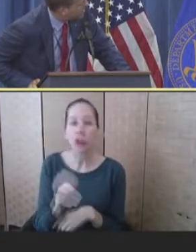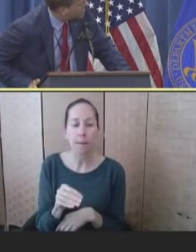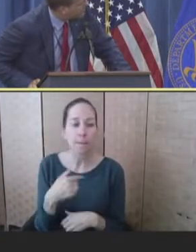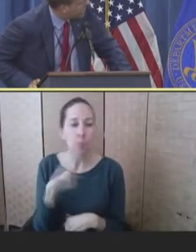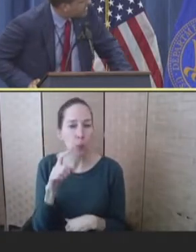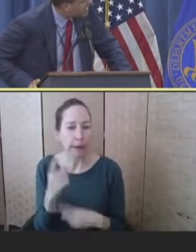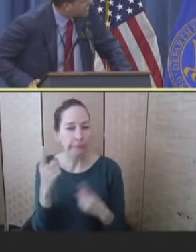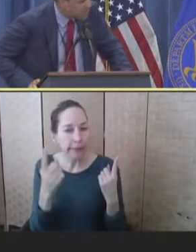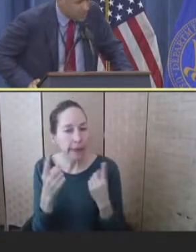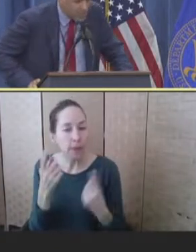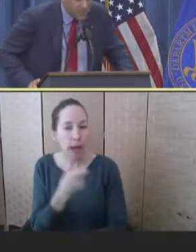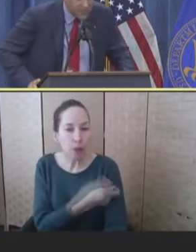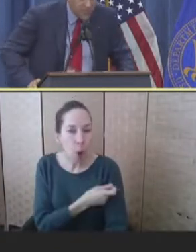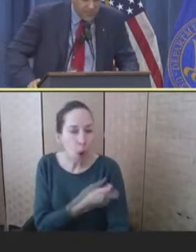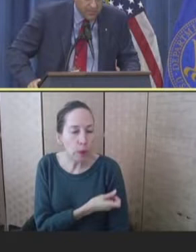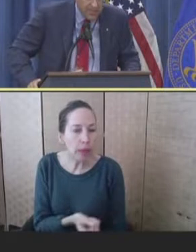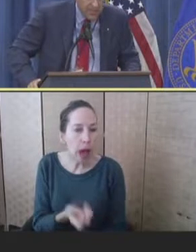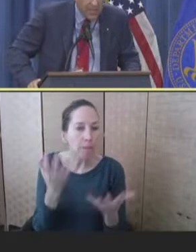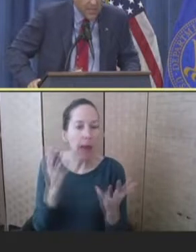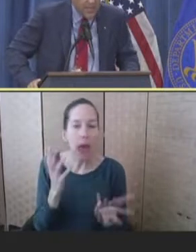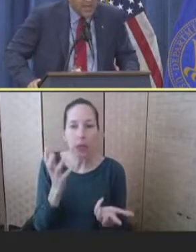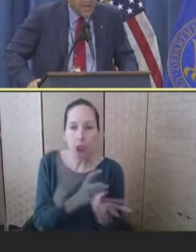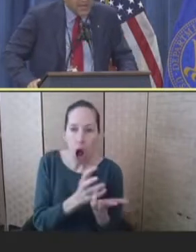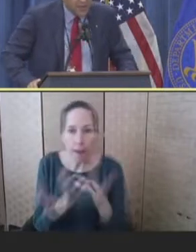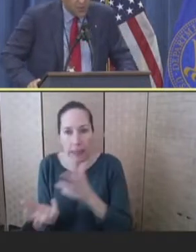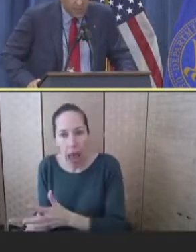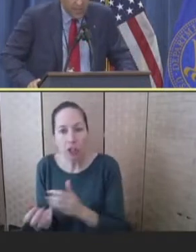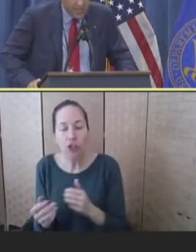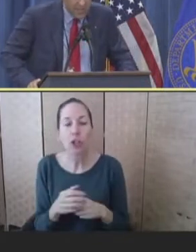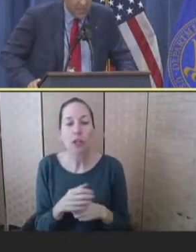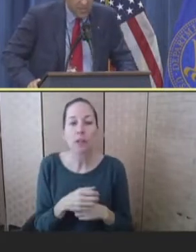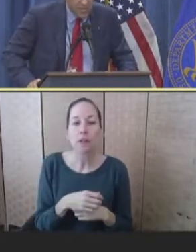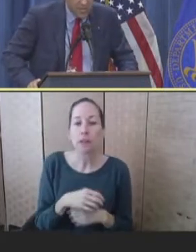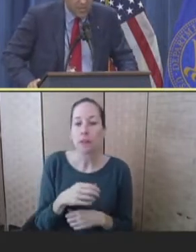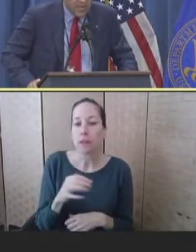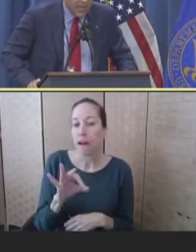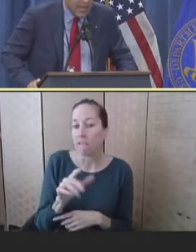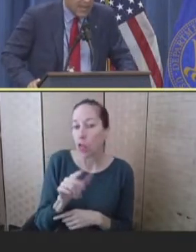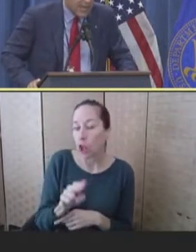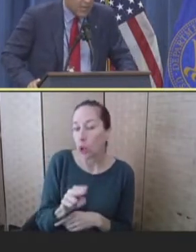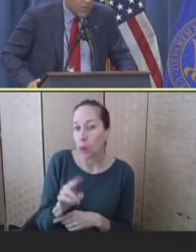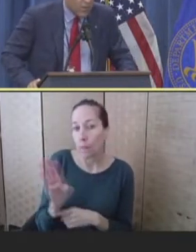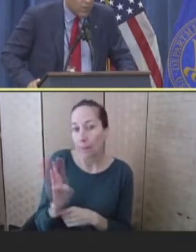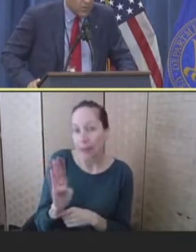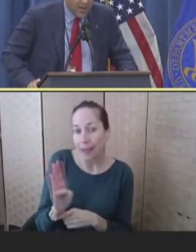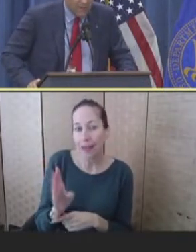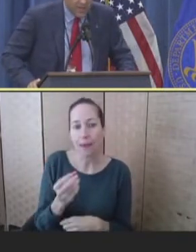of vaccines, additions of influenza B, dose de-escalation, you know, what's right for